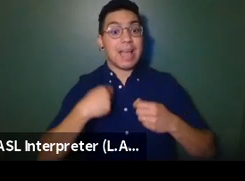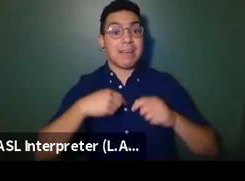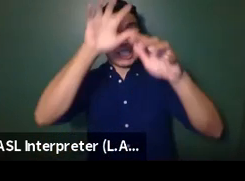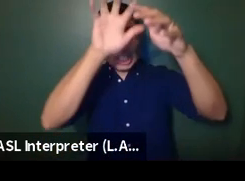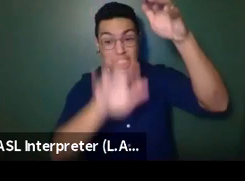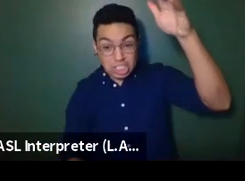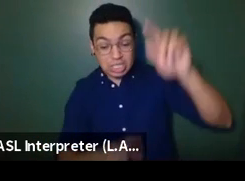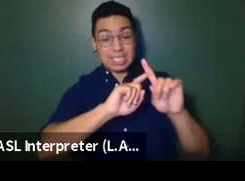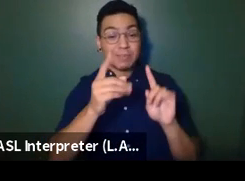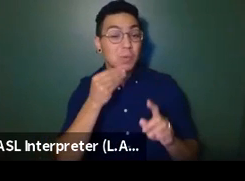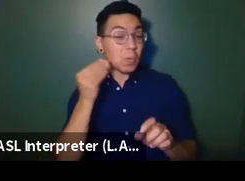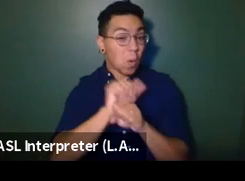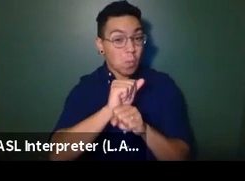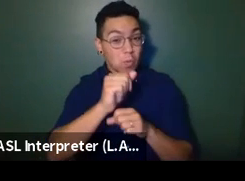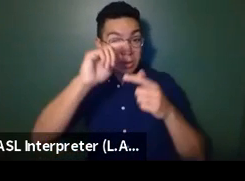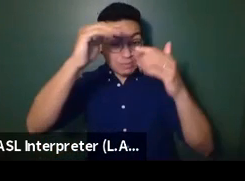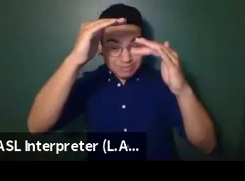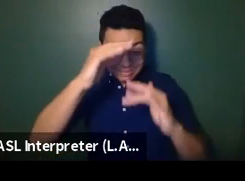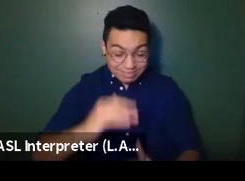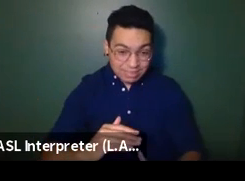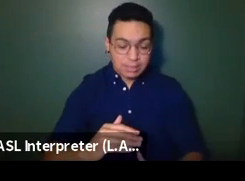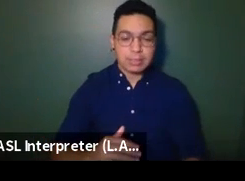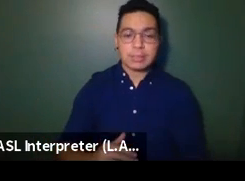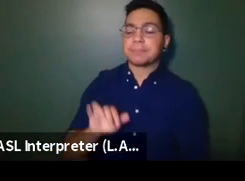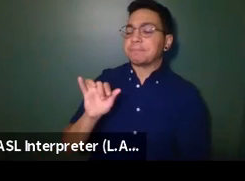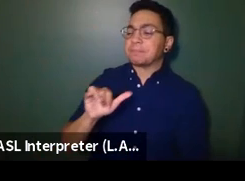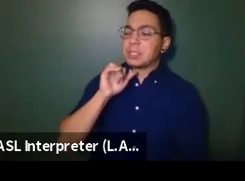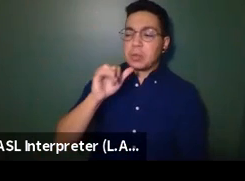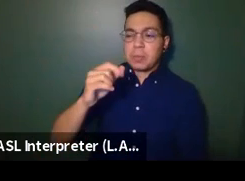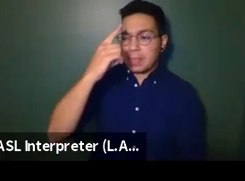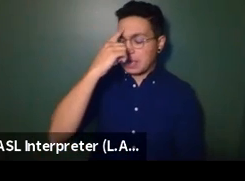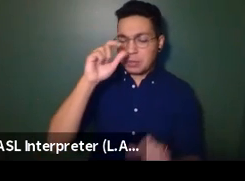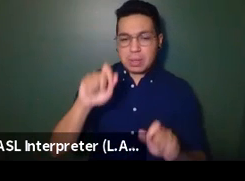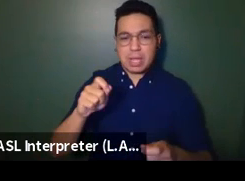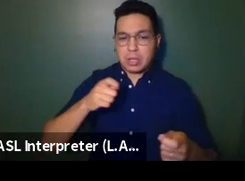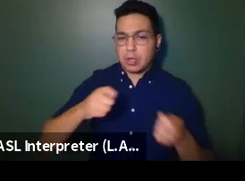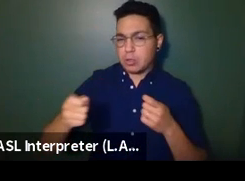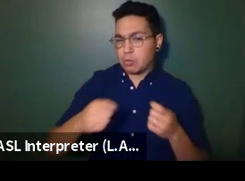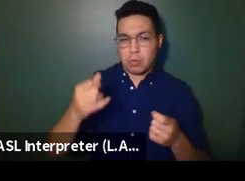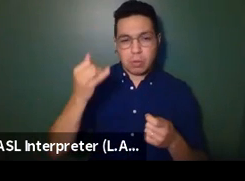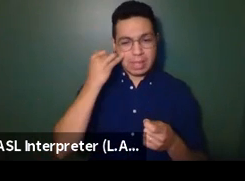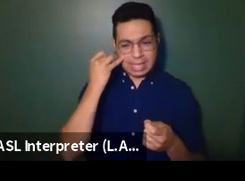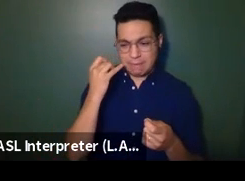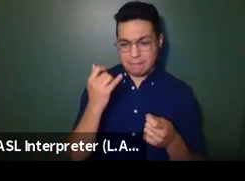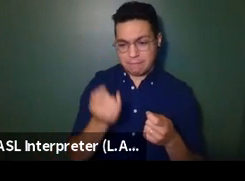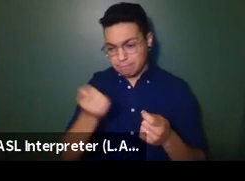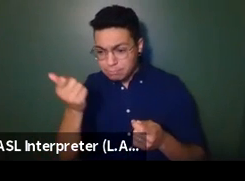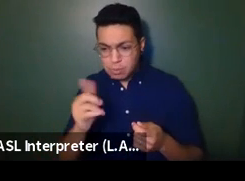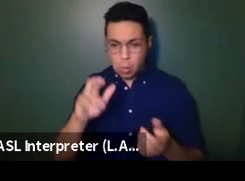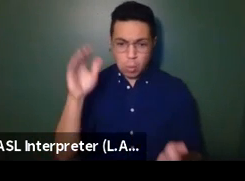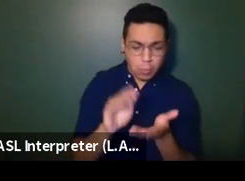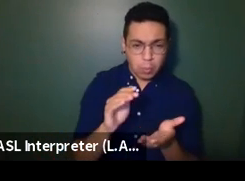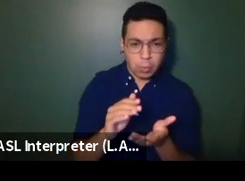Katherine Livick - ESD 112: I don't think you have control over whether they drop off of here or not. Anna, do you know if there's a limit to how many will show up. I don't think there is.